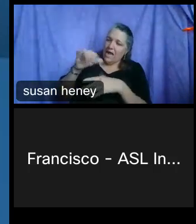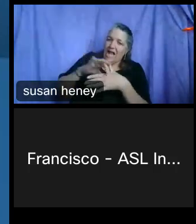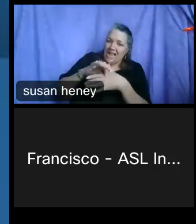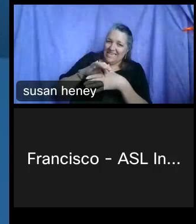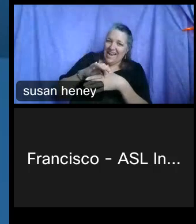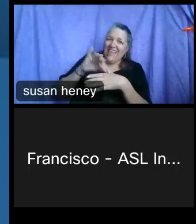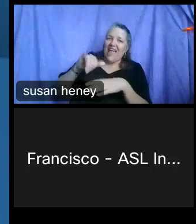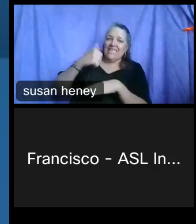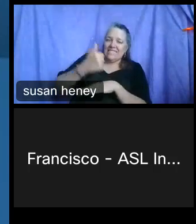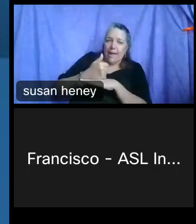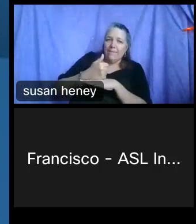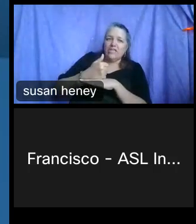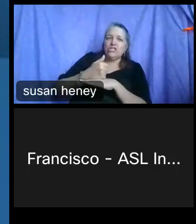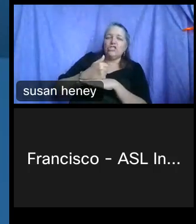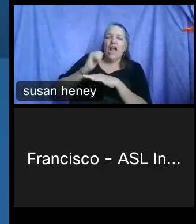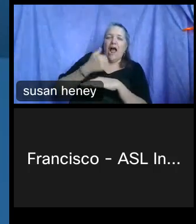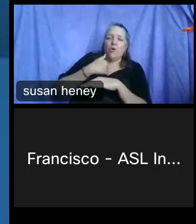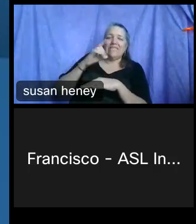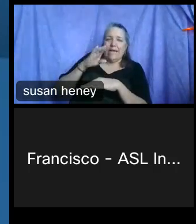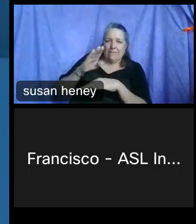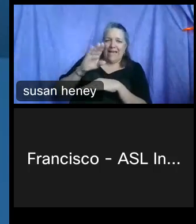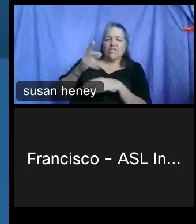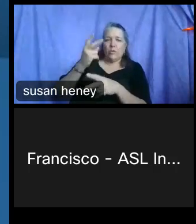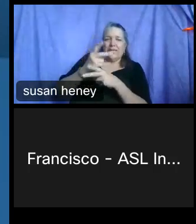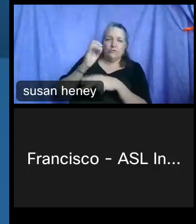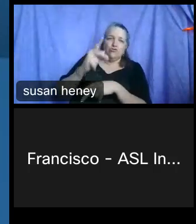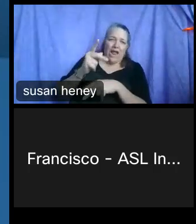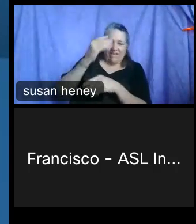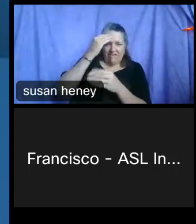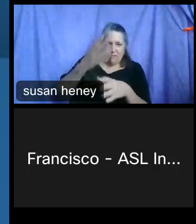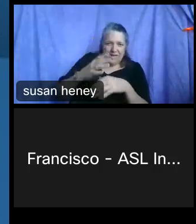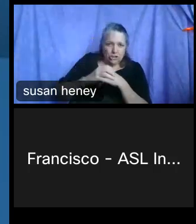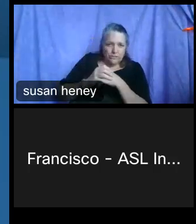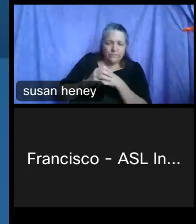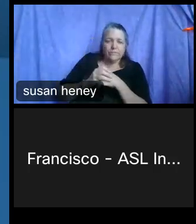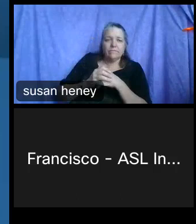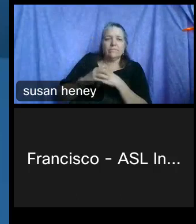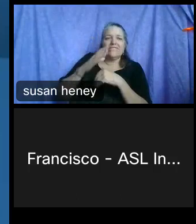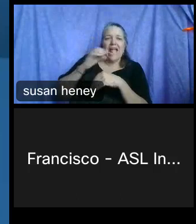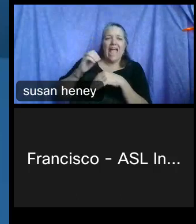in our tracking database and also fields the request to the Data Dissemination Specialist